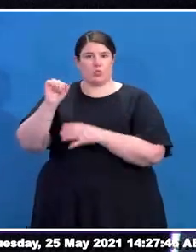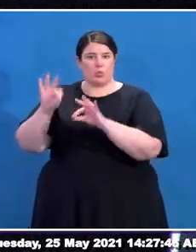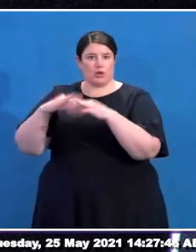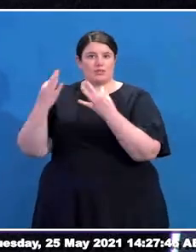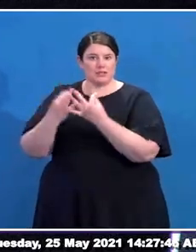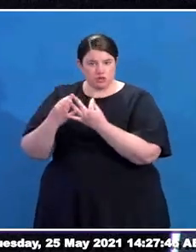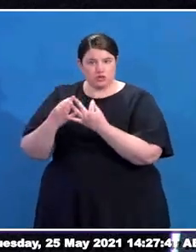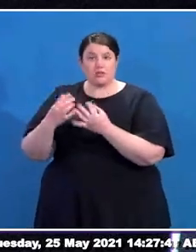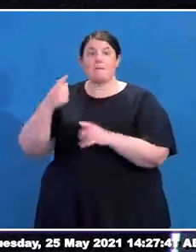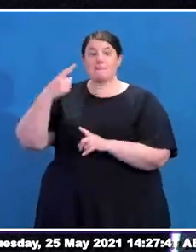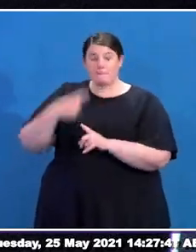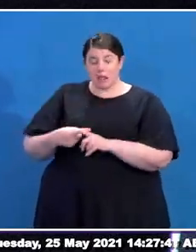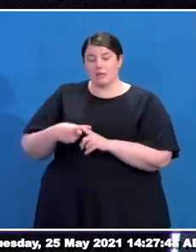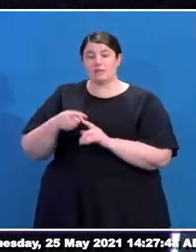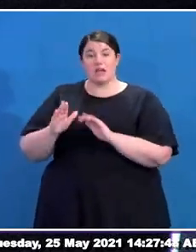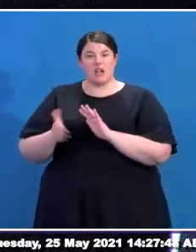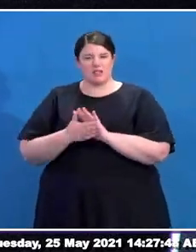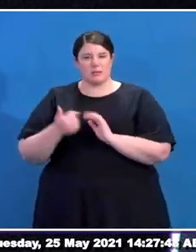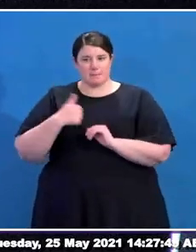I've also done, as part of my continuing professional education,